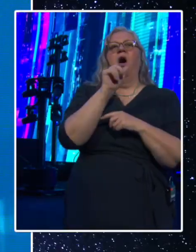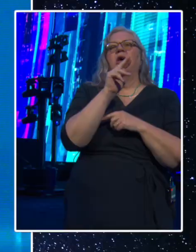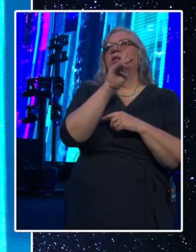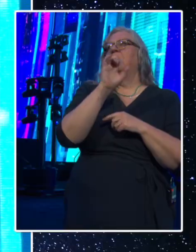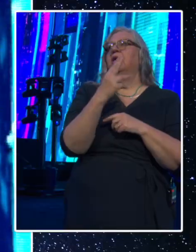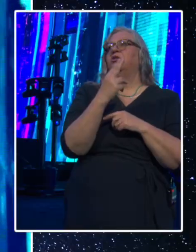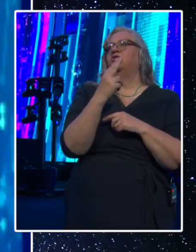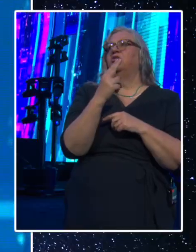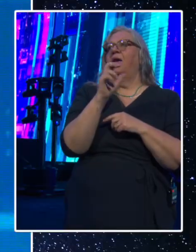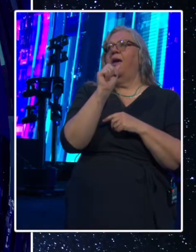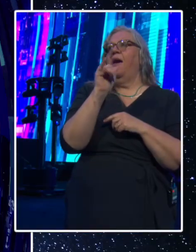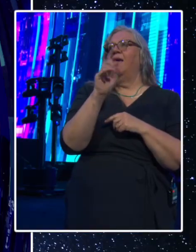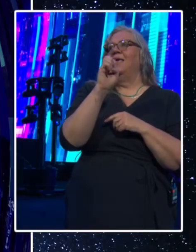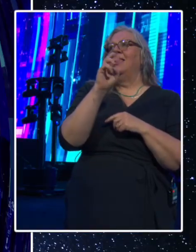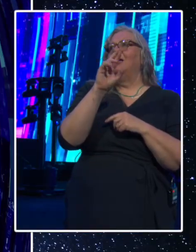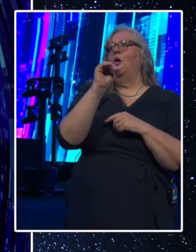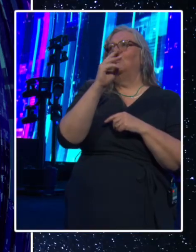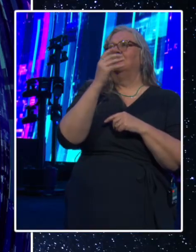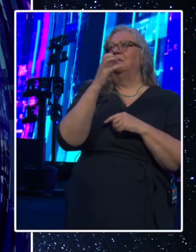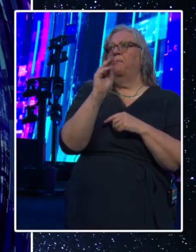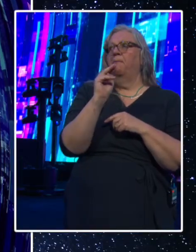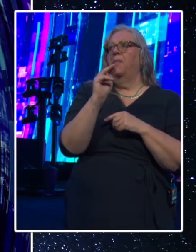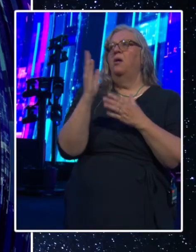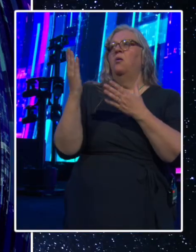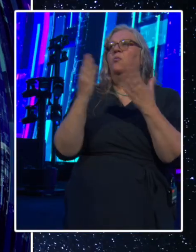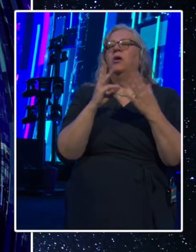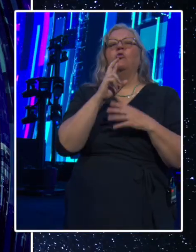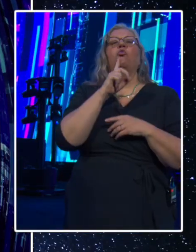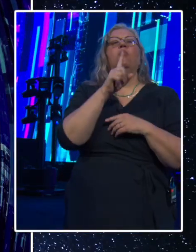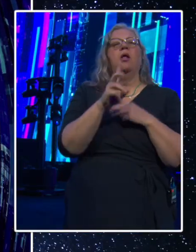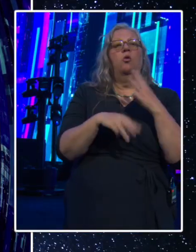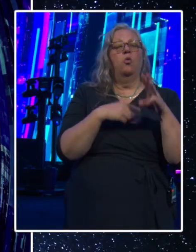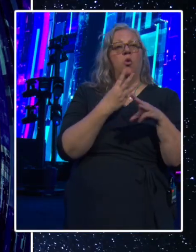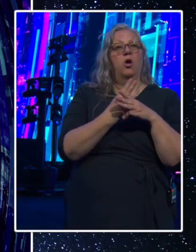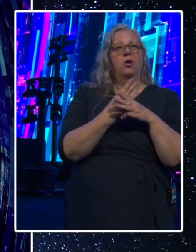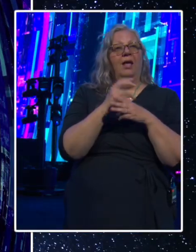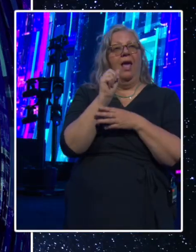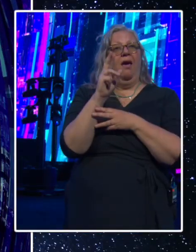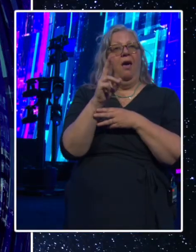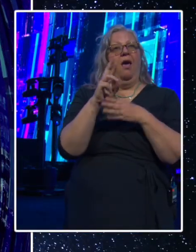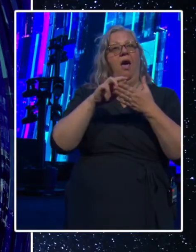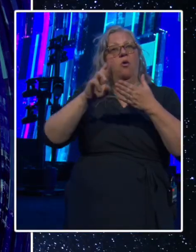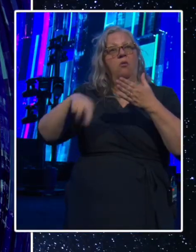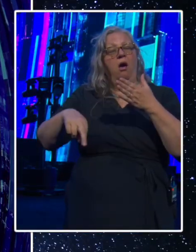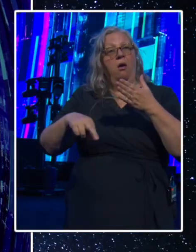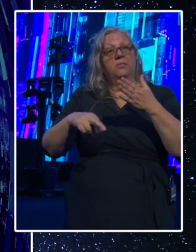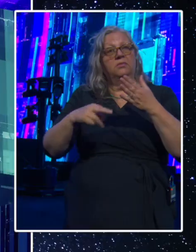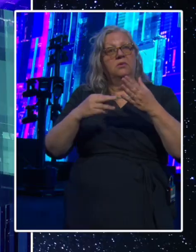Our Unleashed AI ecosystem is focused on bringing real-world AI outcomes to life